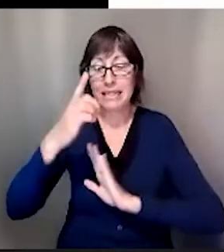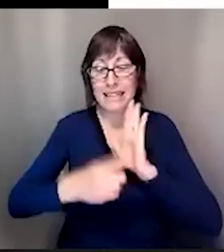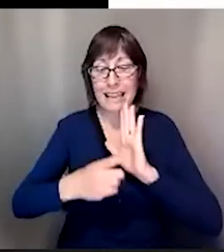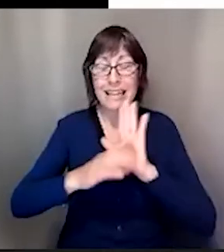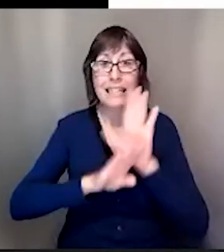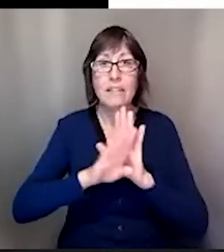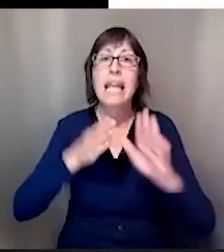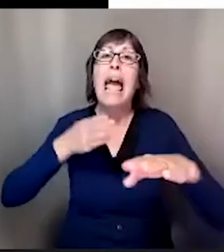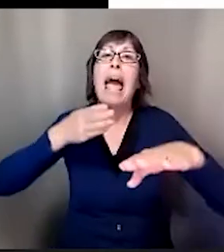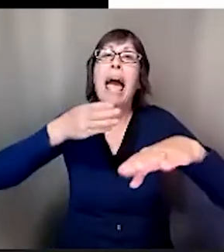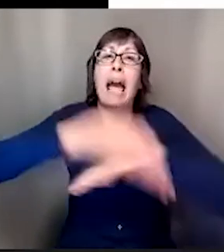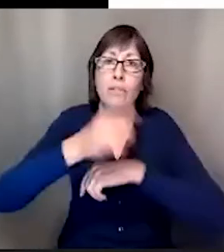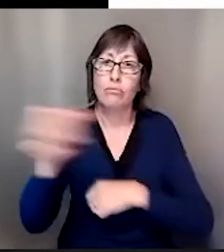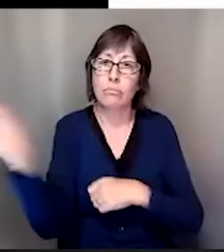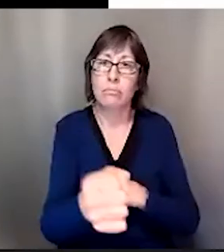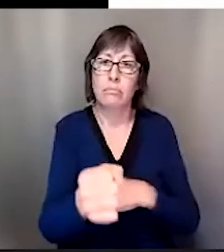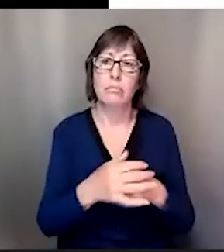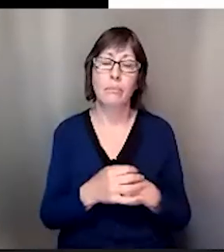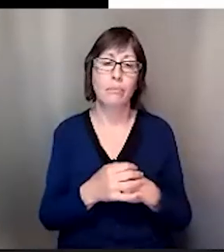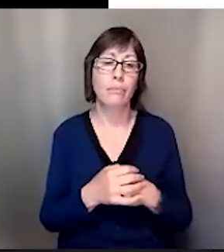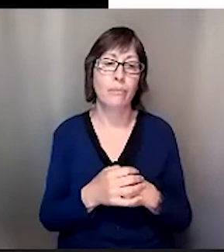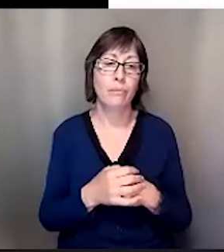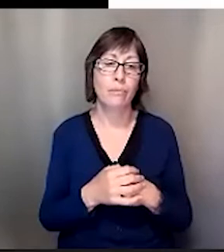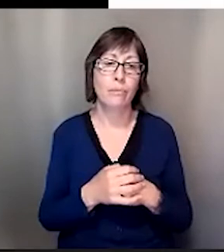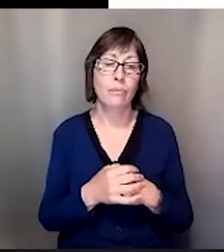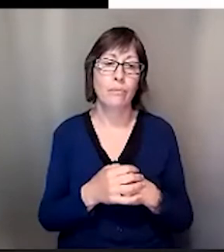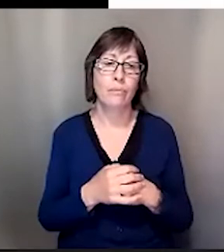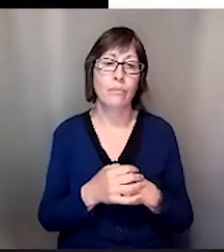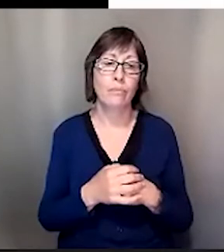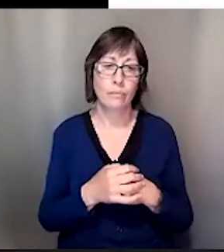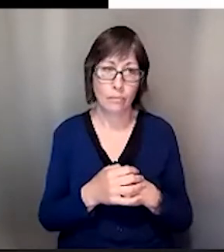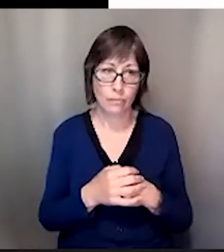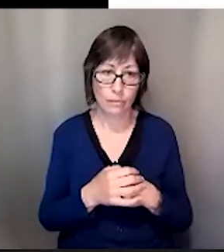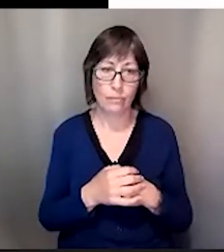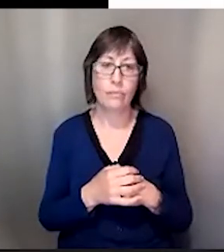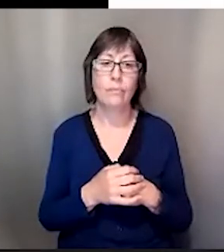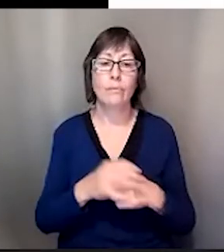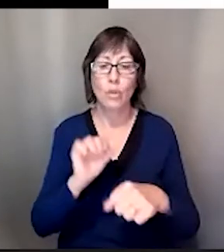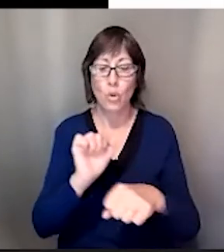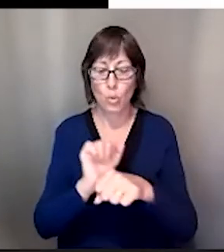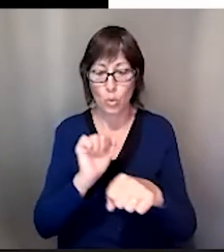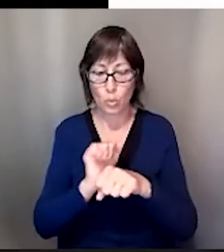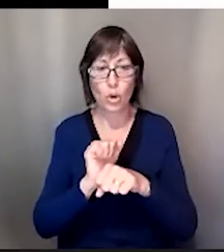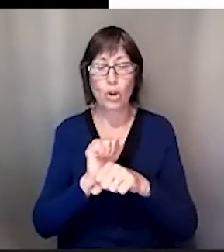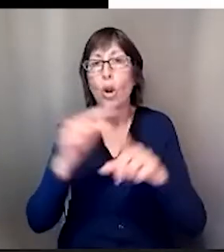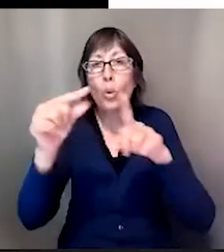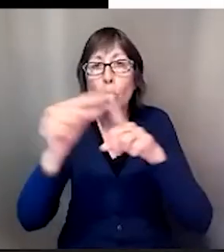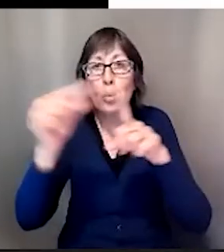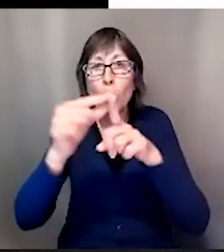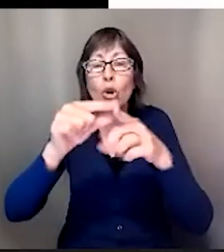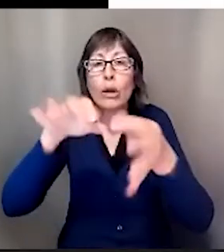artist is contracted. The word counts indicated are maximums and not necessarily the goal.